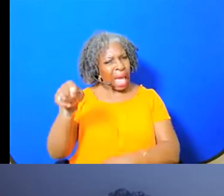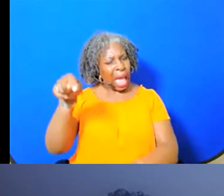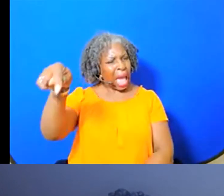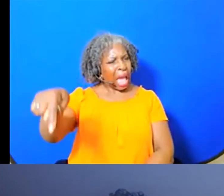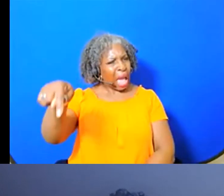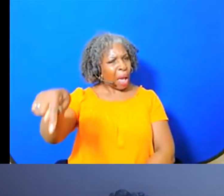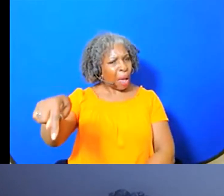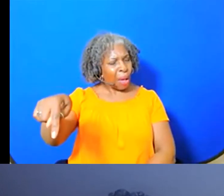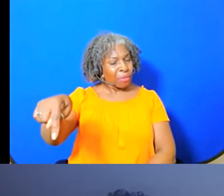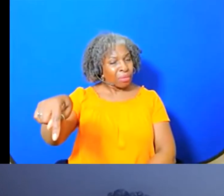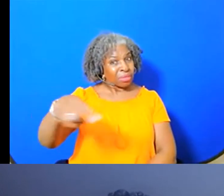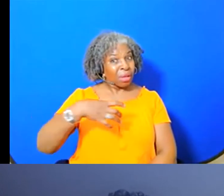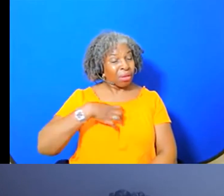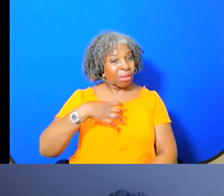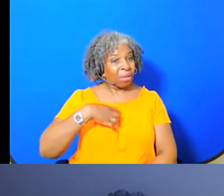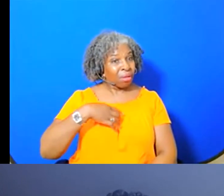actually the city made allotments based